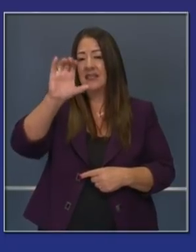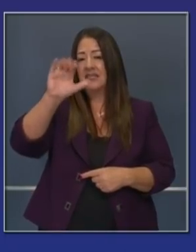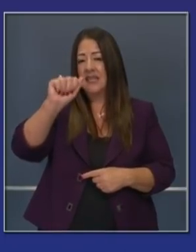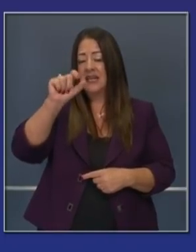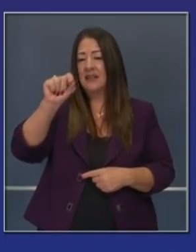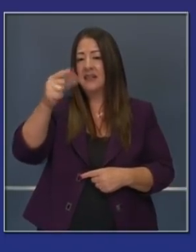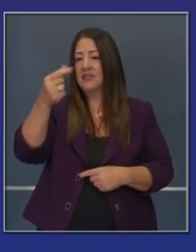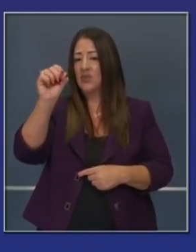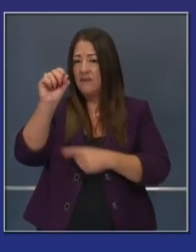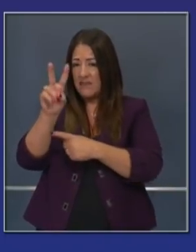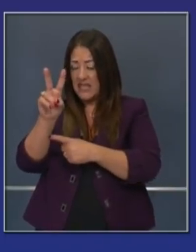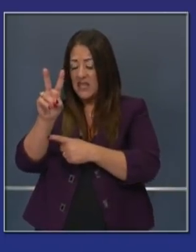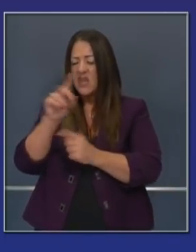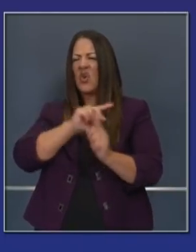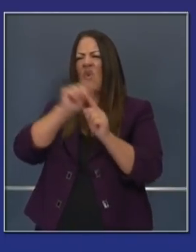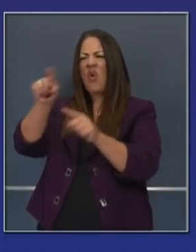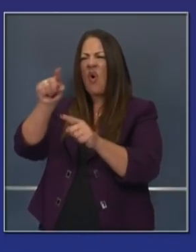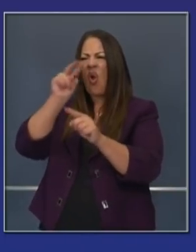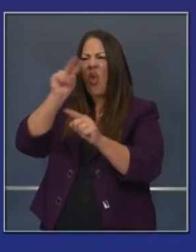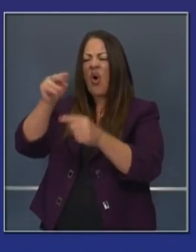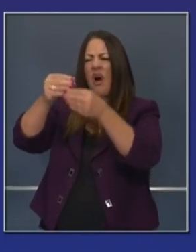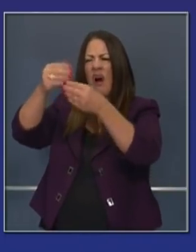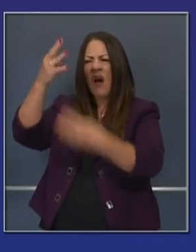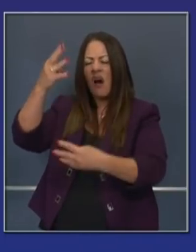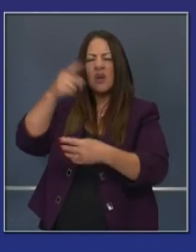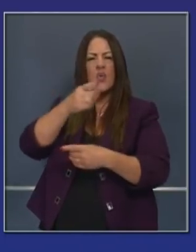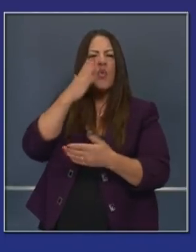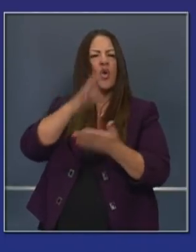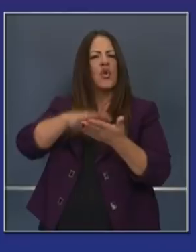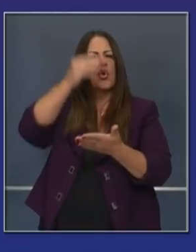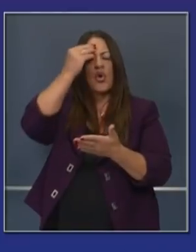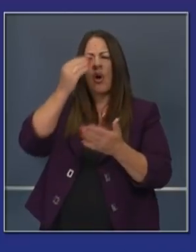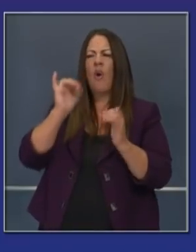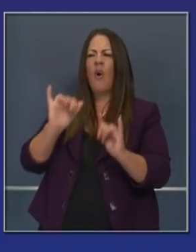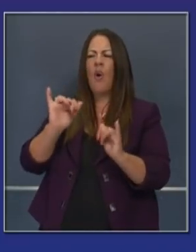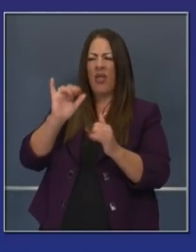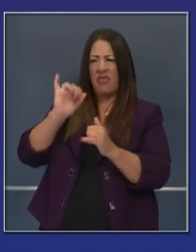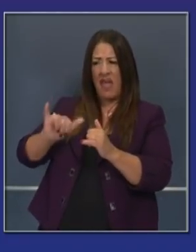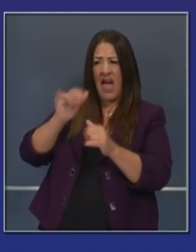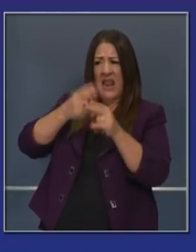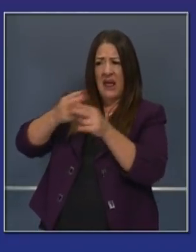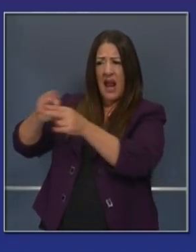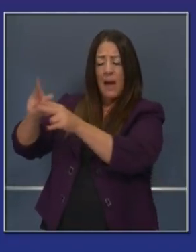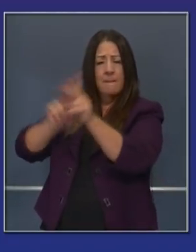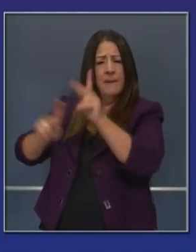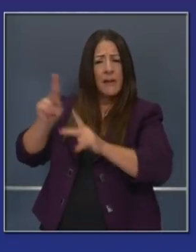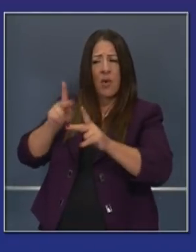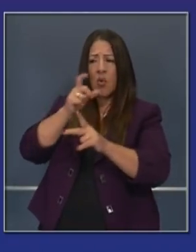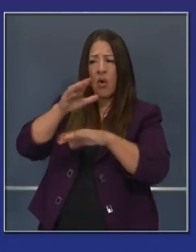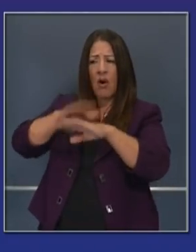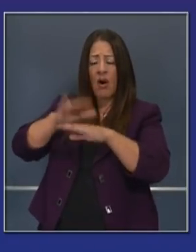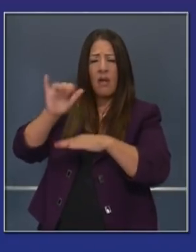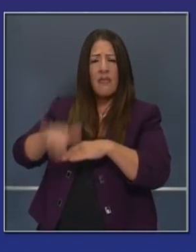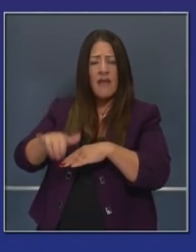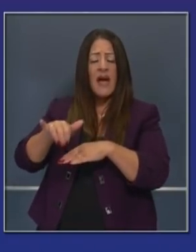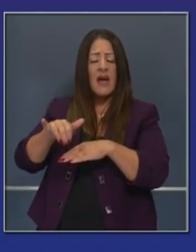PUT OUT A PRESS RELEASE. YOU CAN GO TO OUR WEBSITE, COVID 19.